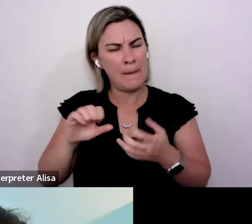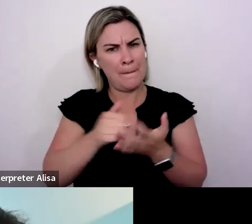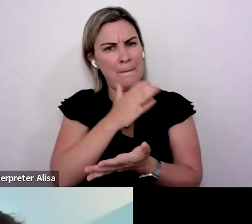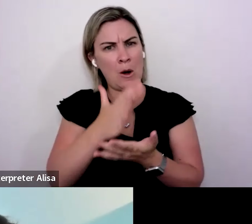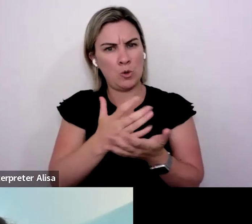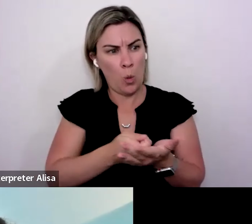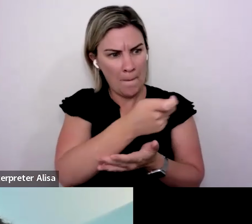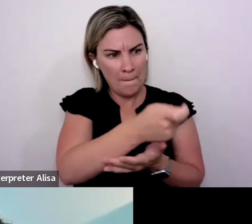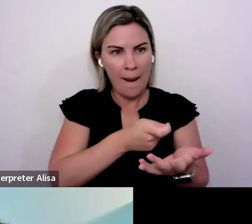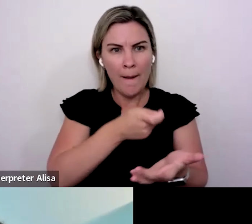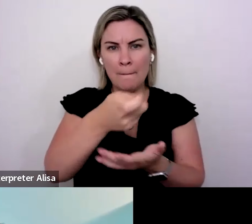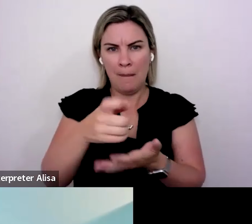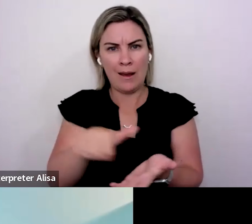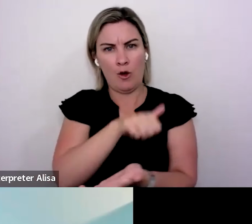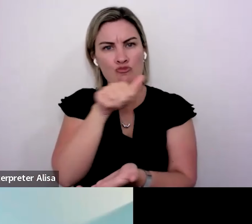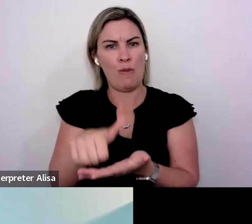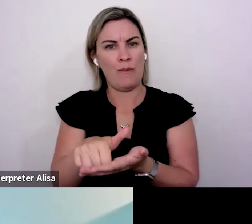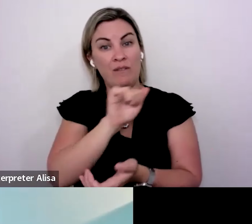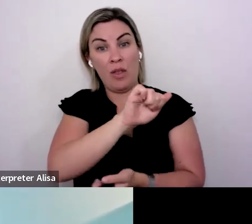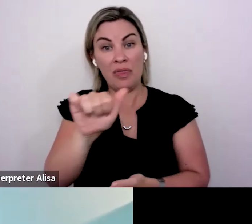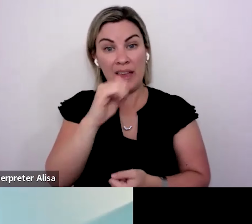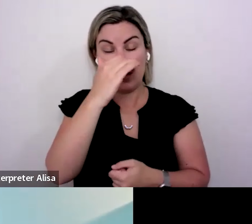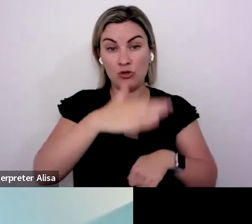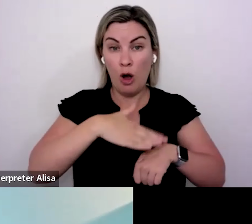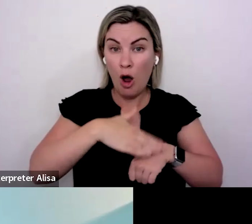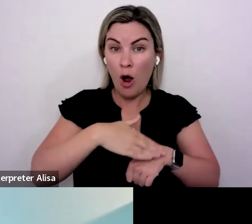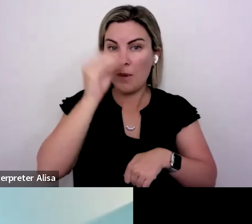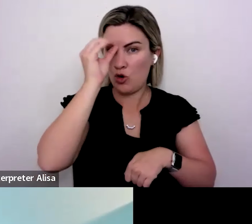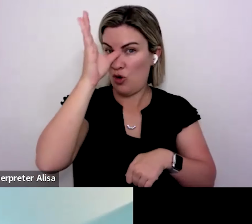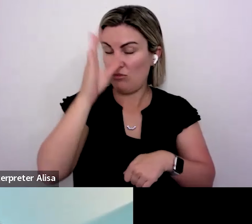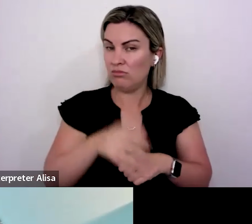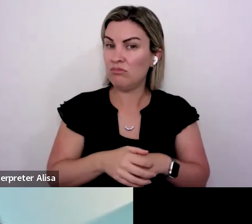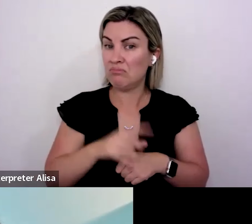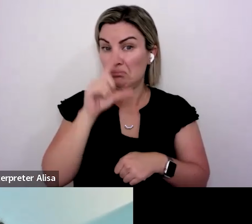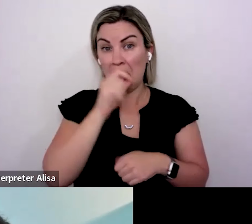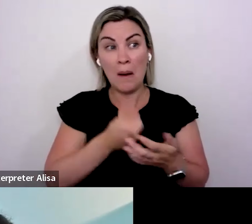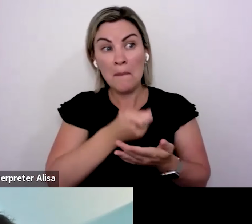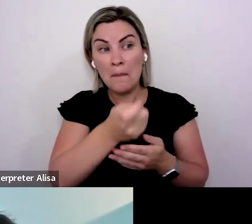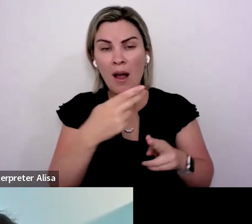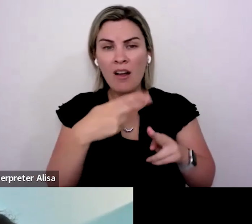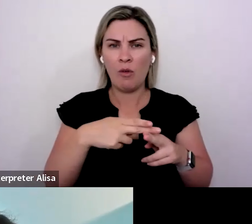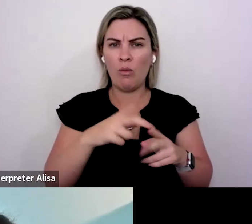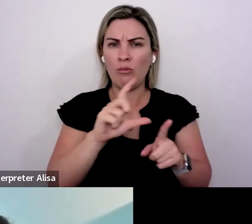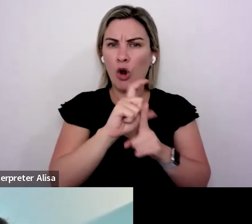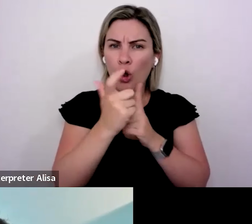and knowledge as either cultural advisers or artists in the projects.